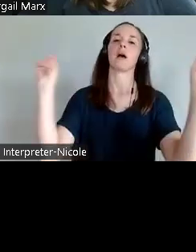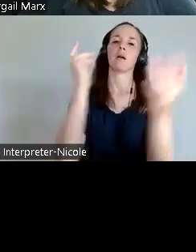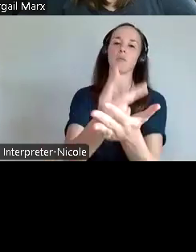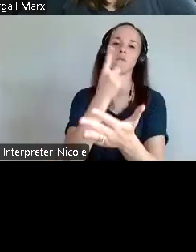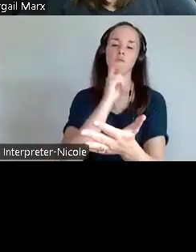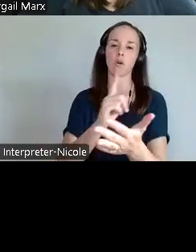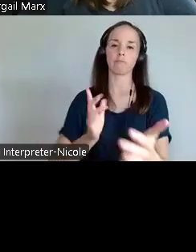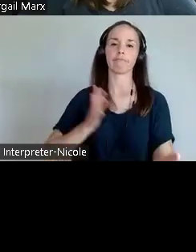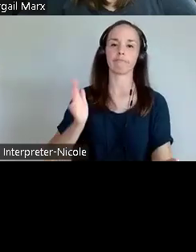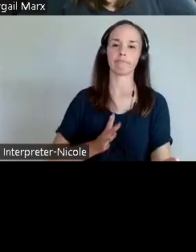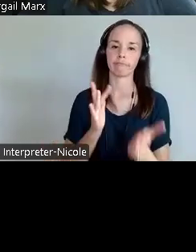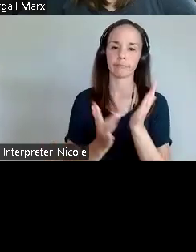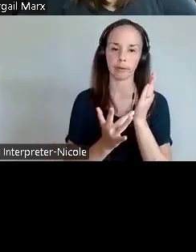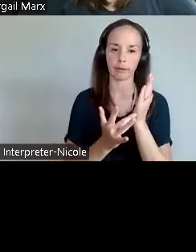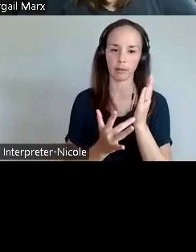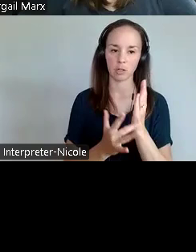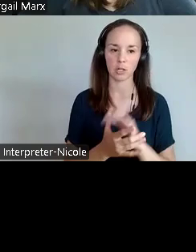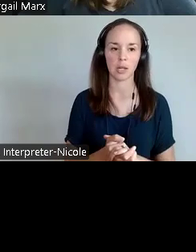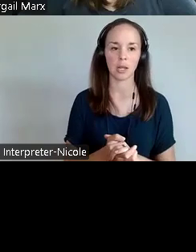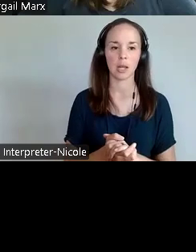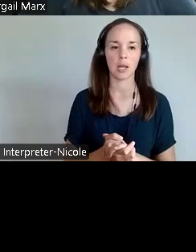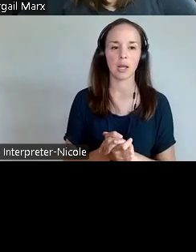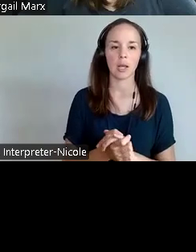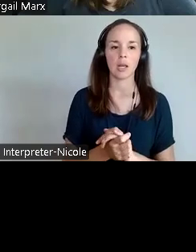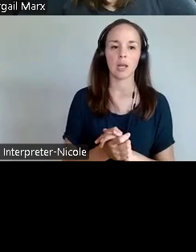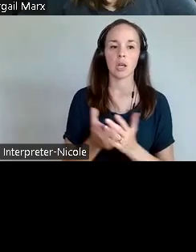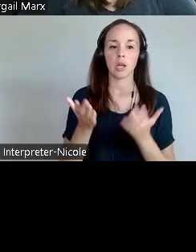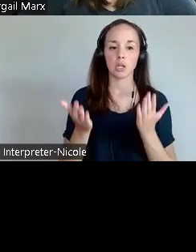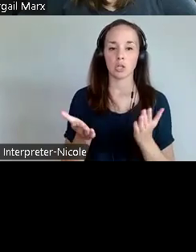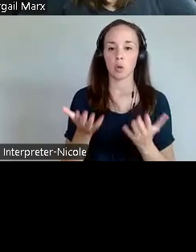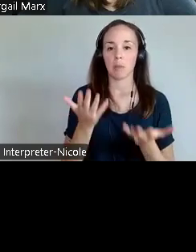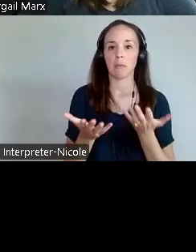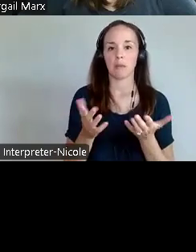technology for communication, and you would have to start by maybe eye gazing to those two objects,